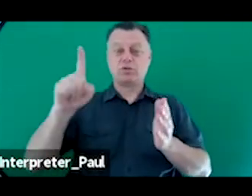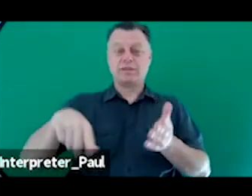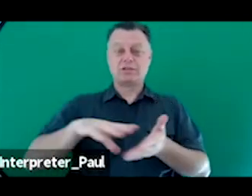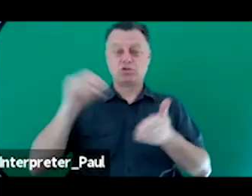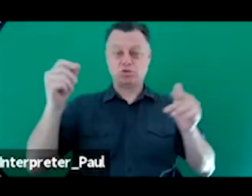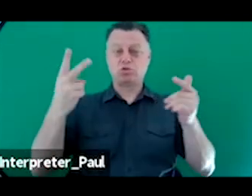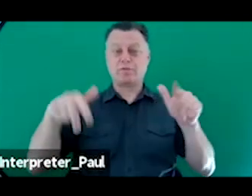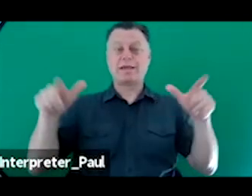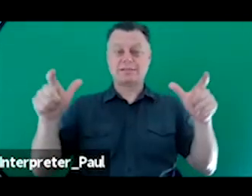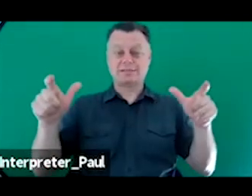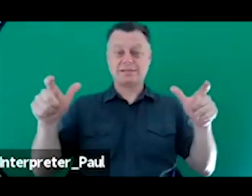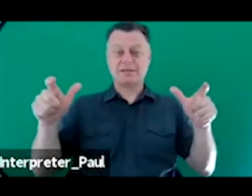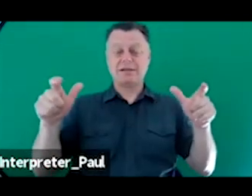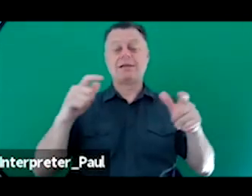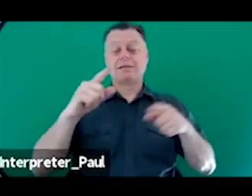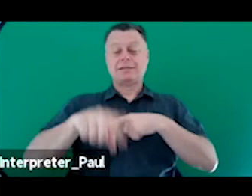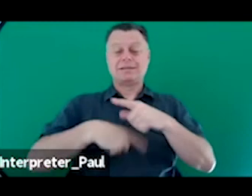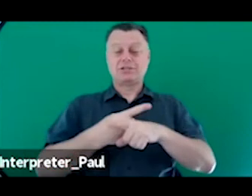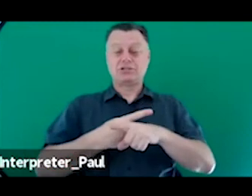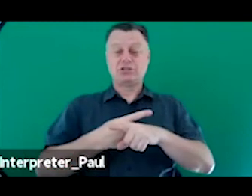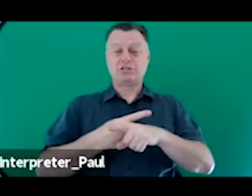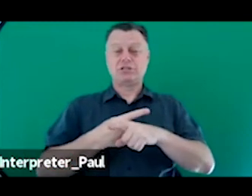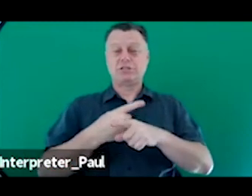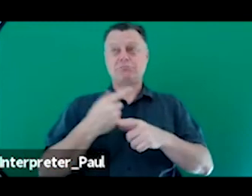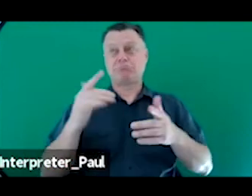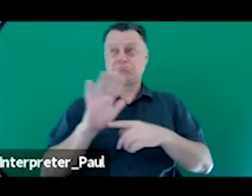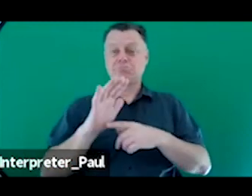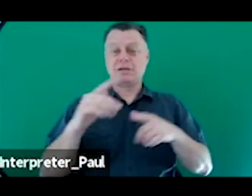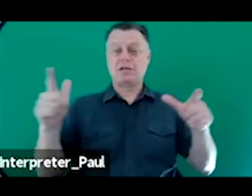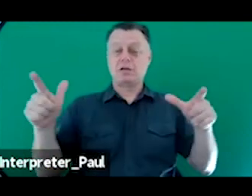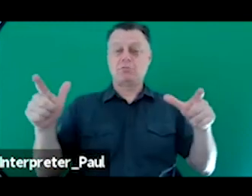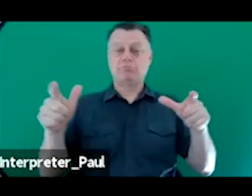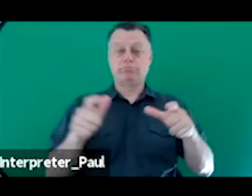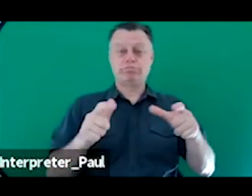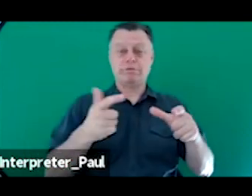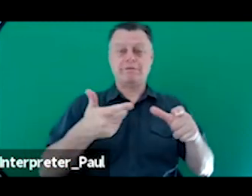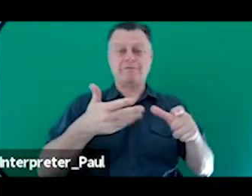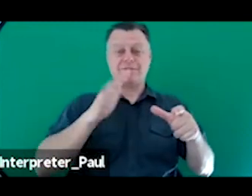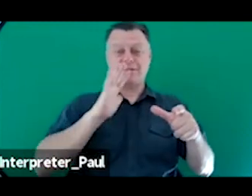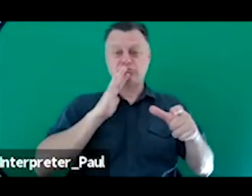student there is is usually only about 1,500 of them left. Where did our 500 students go?